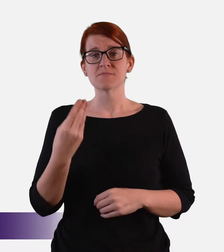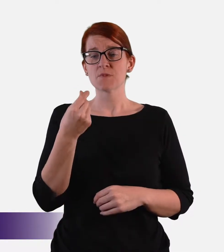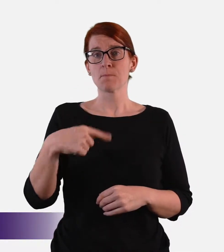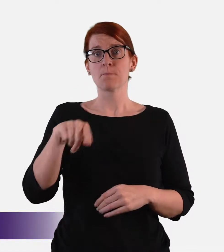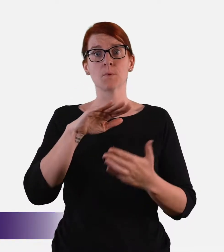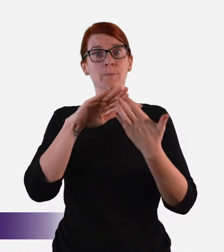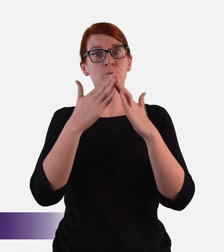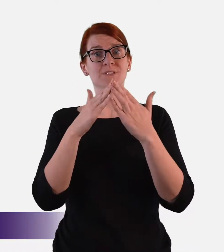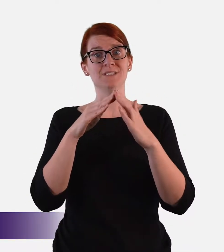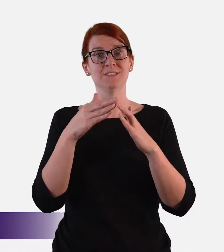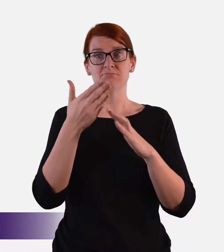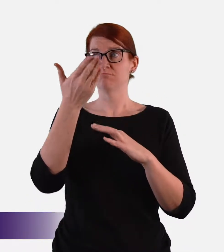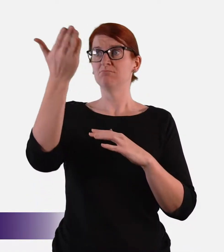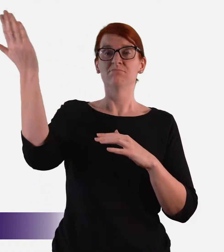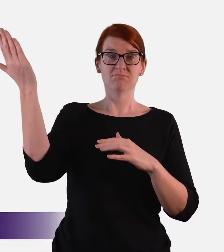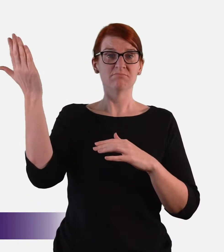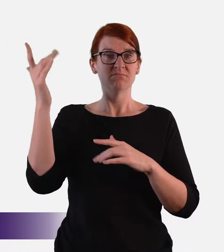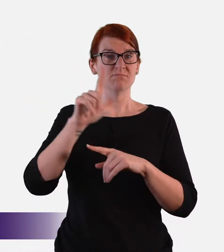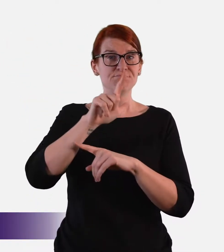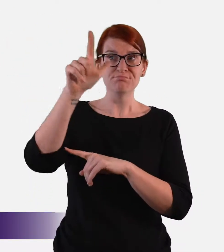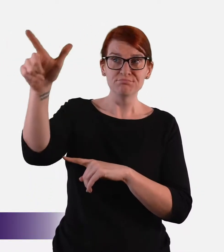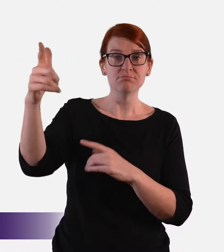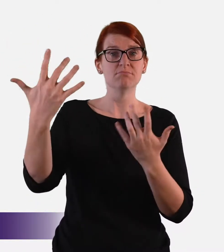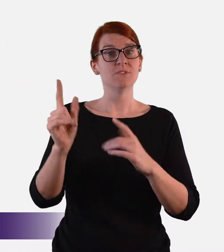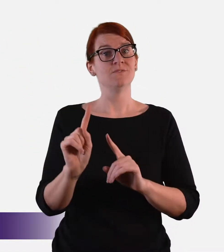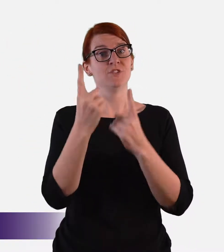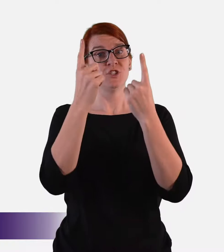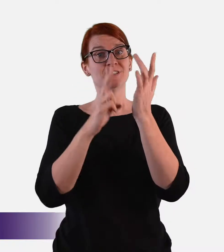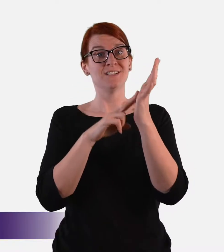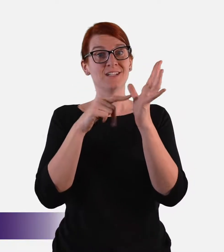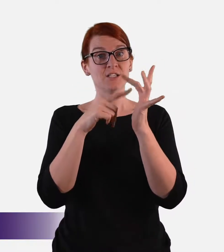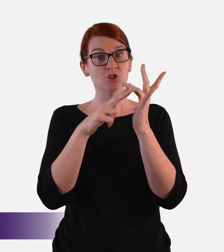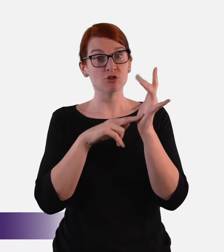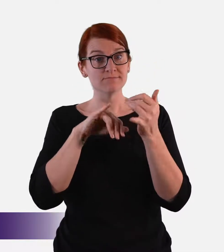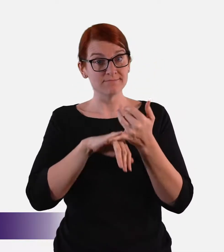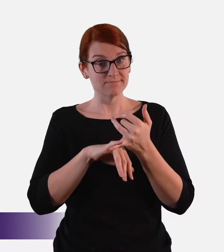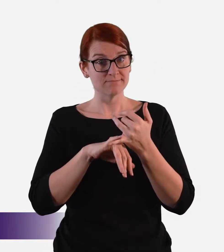In some communities, particularly remote and First Nation communities,